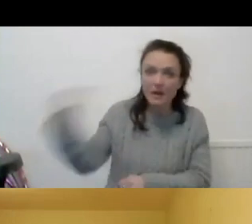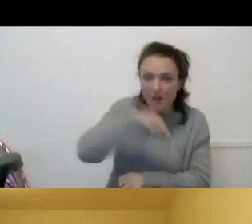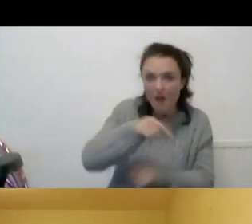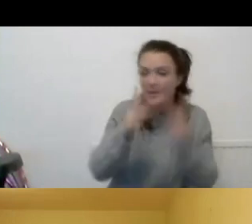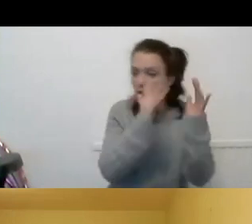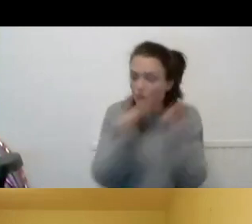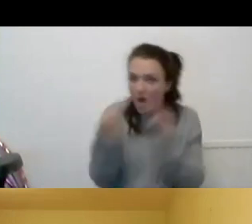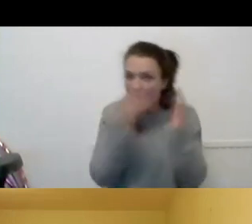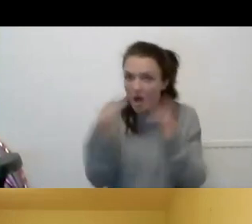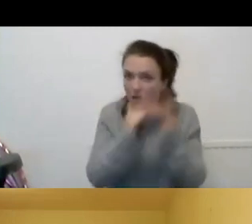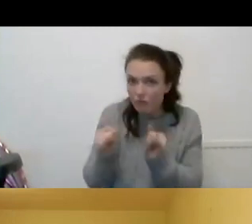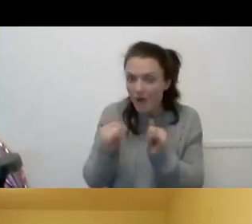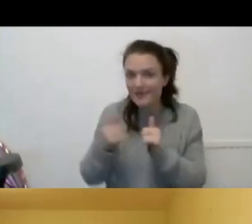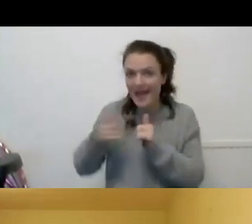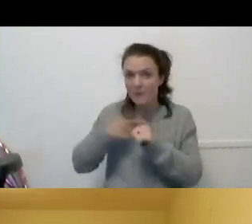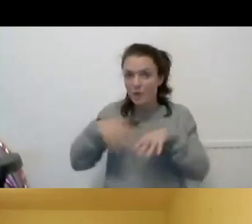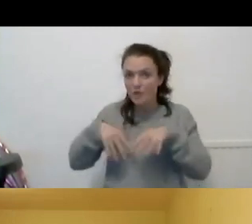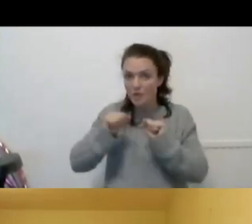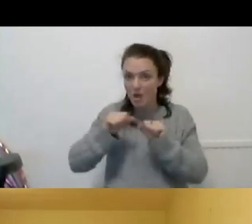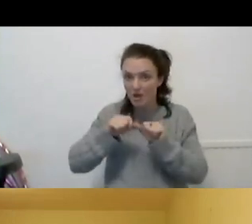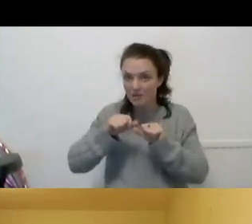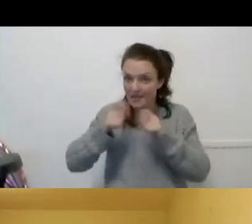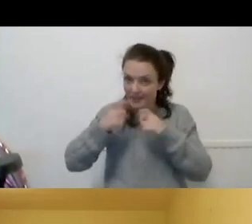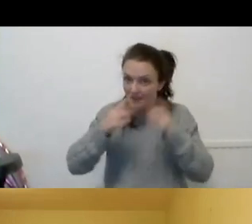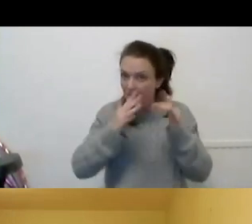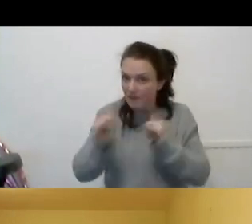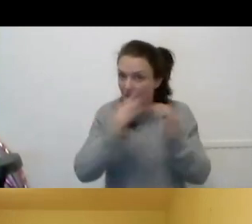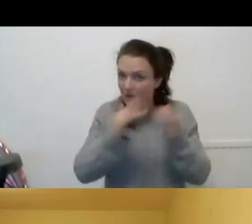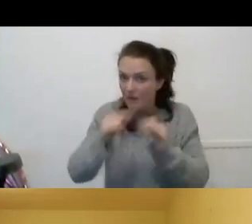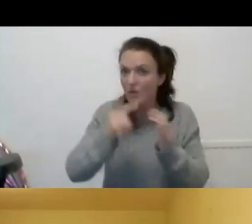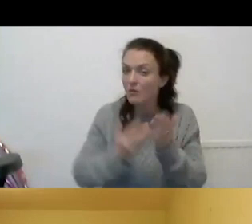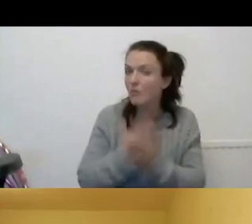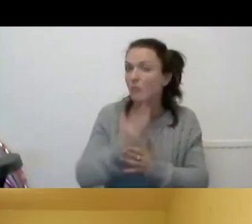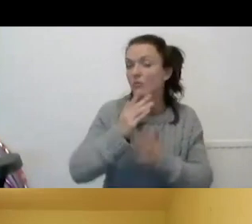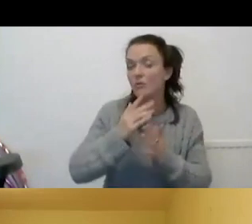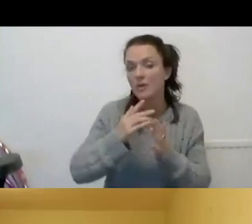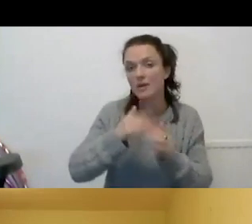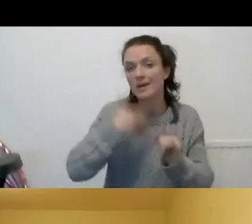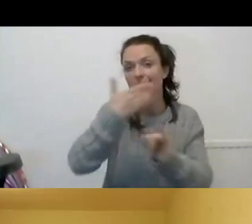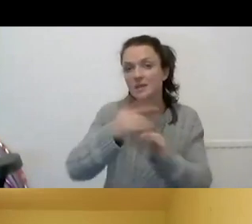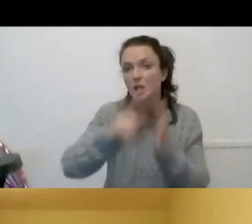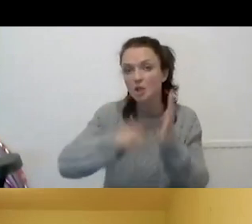June. And we will be seeing people throughout the summer during the lockdown with some symptoms,